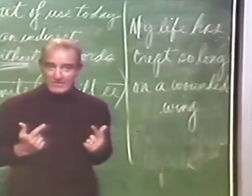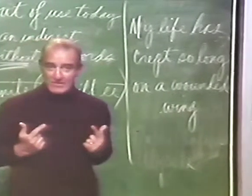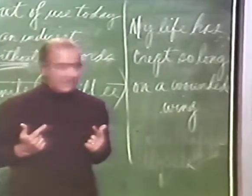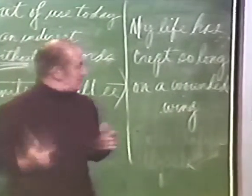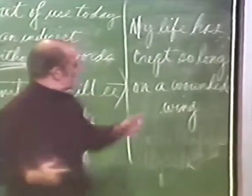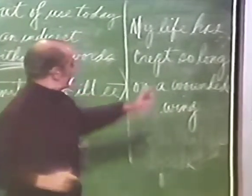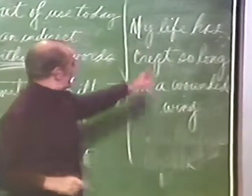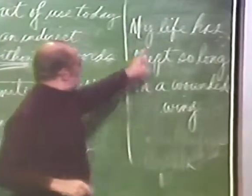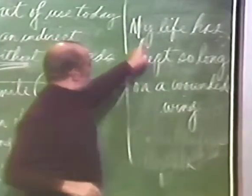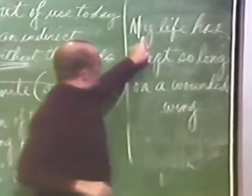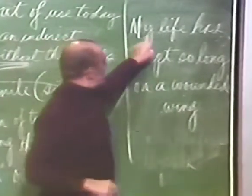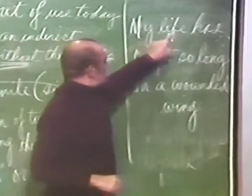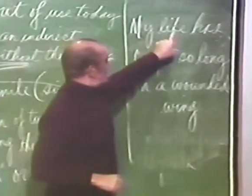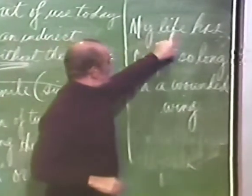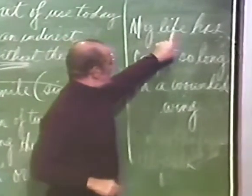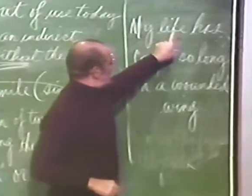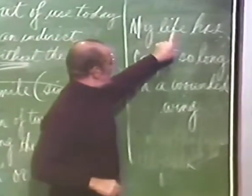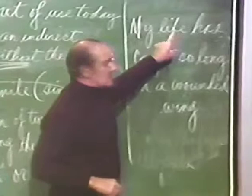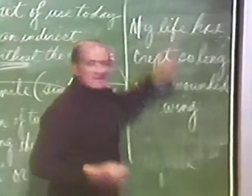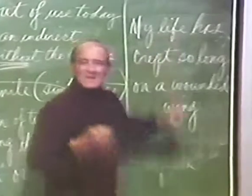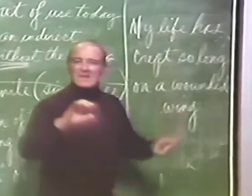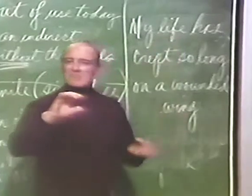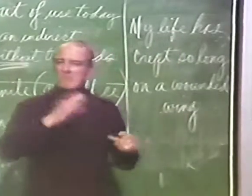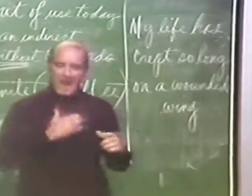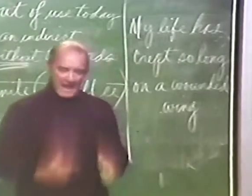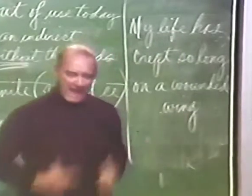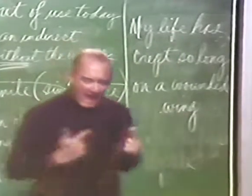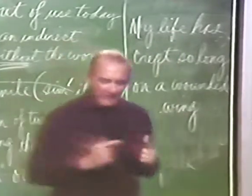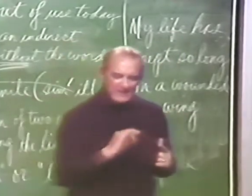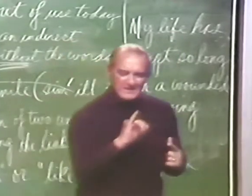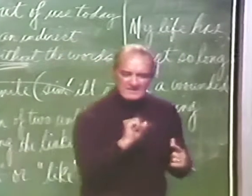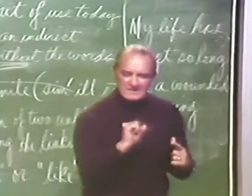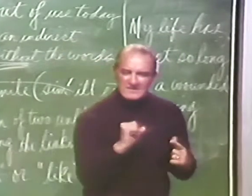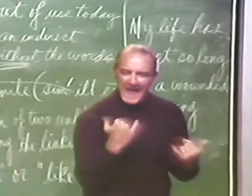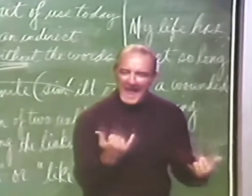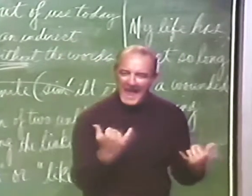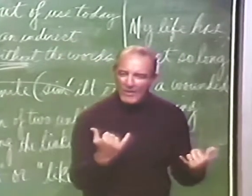ALL RIGHT. MY LIFE...